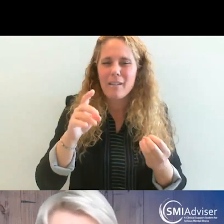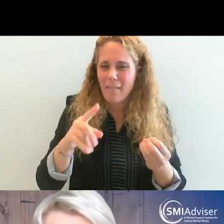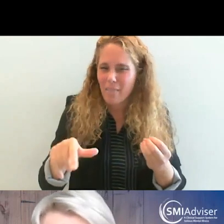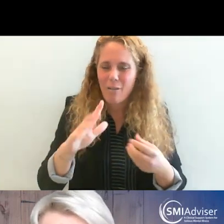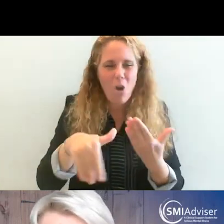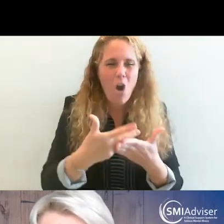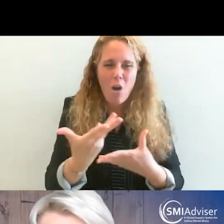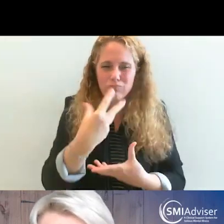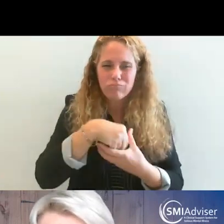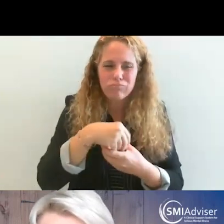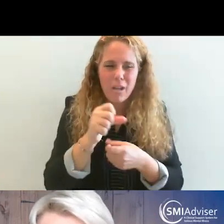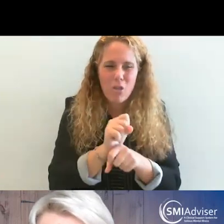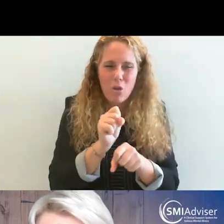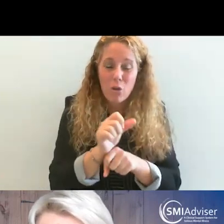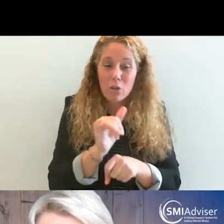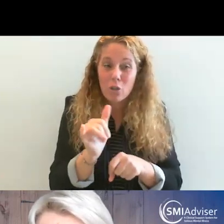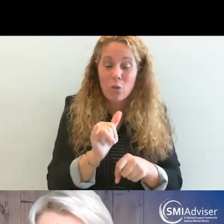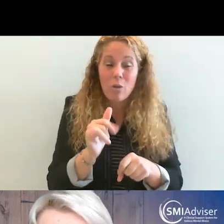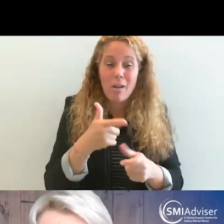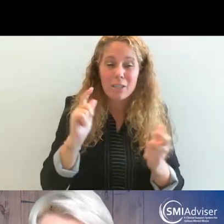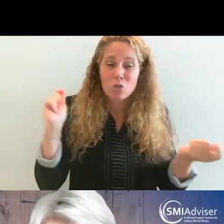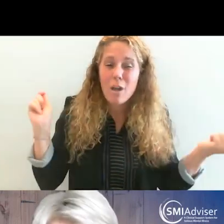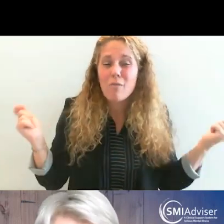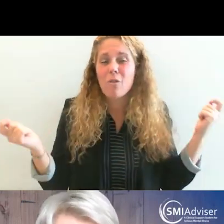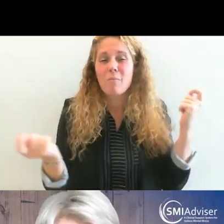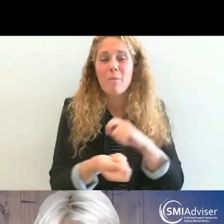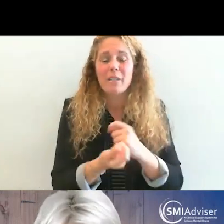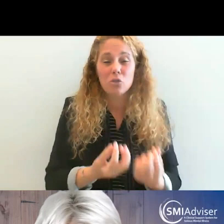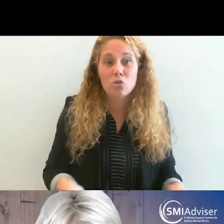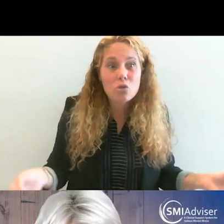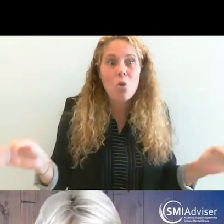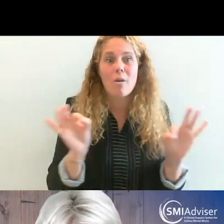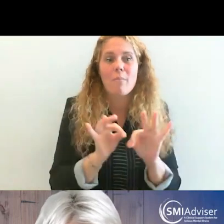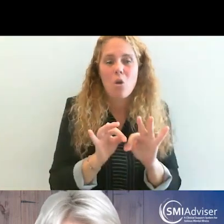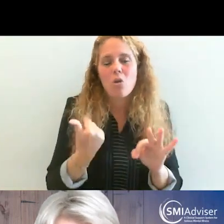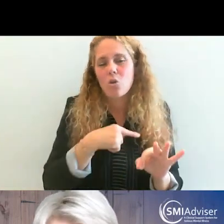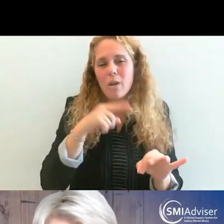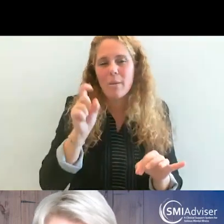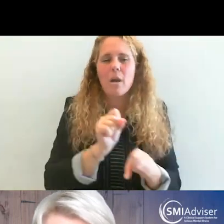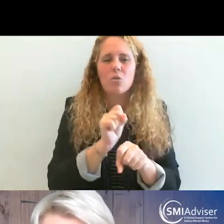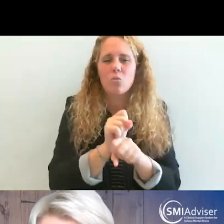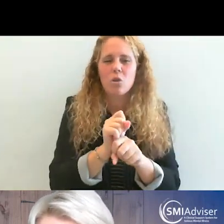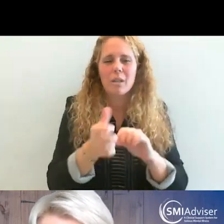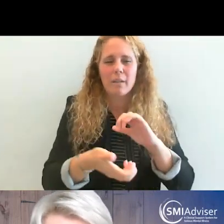IT IS SUCH A TRANSFORMATION AND SO IMPORTANT THAT WE REALLY DO NEED TO WORK ALL IN PARTNERSHIP.